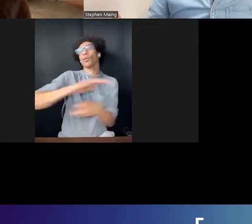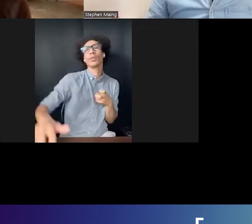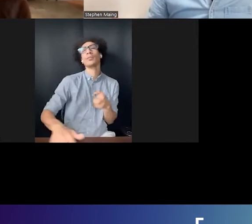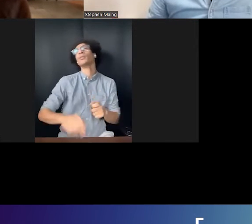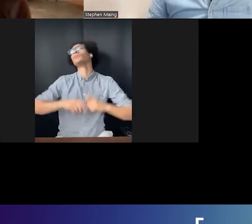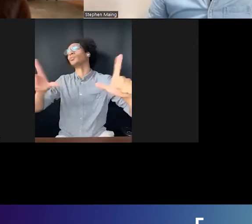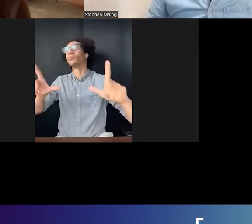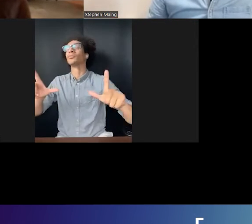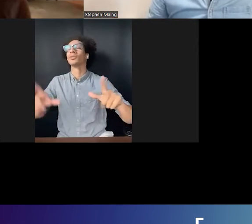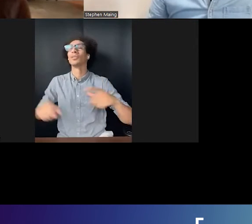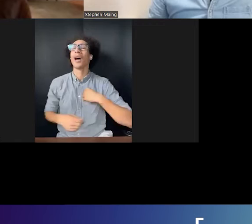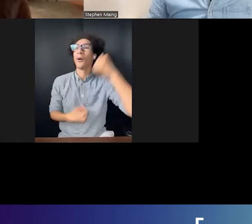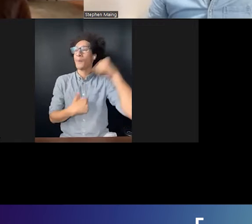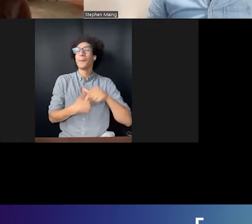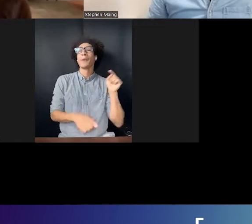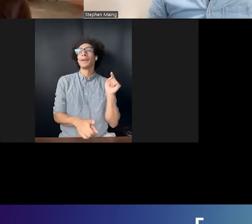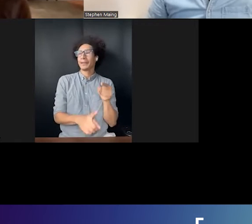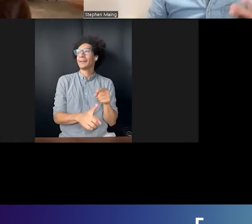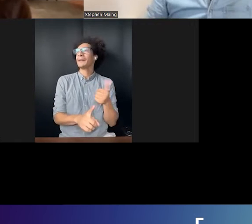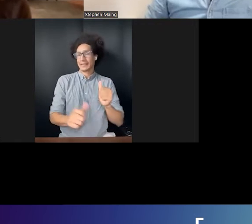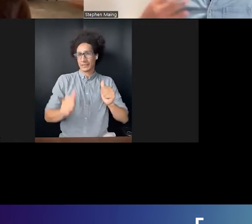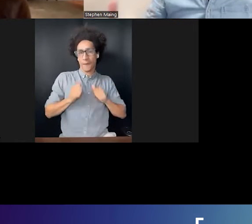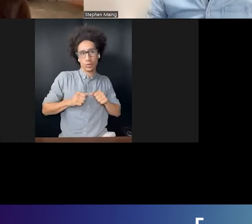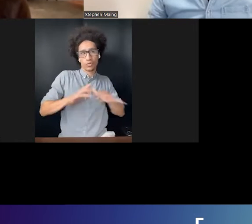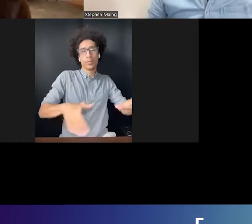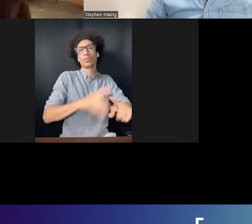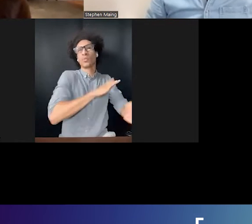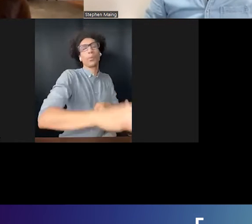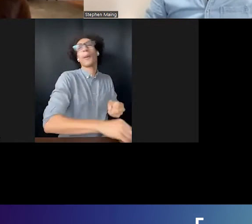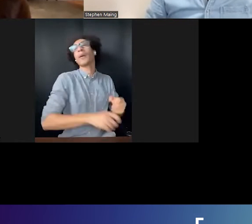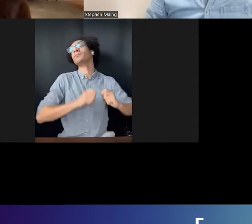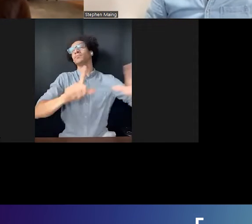in China himself and held Salon's screenings and did countless